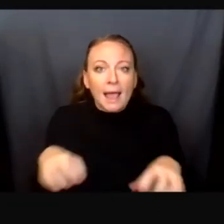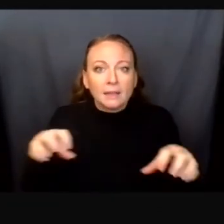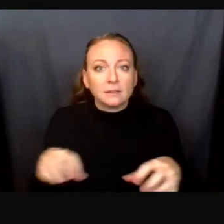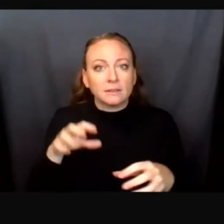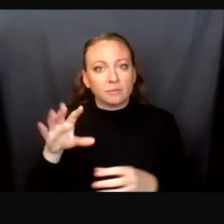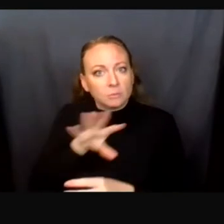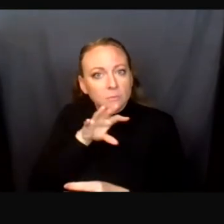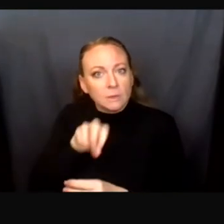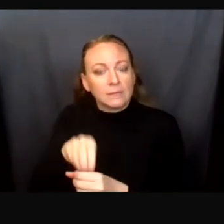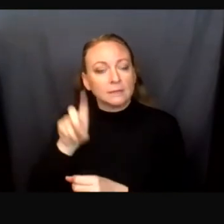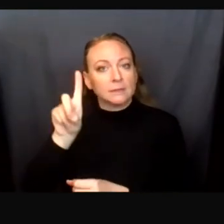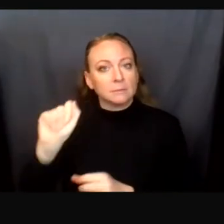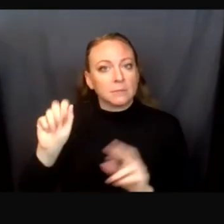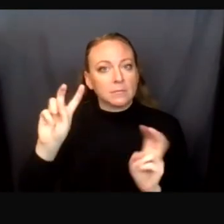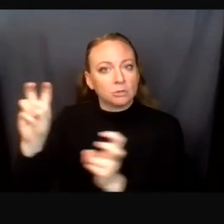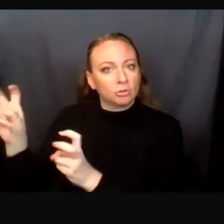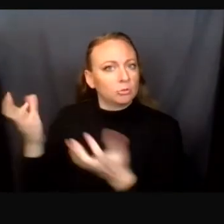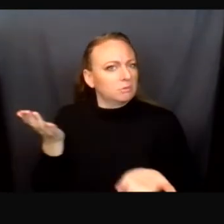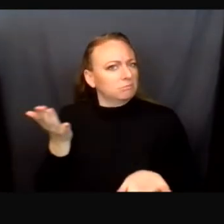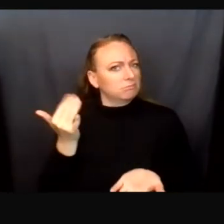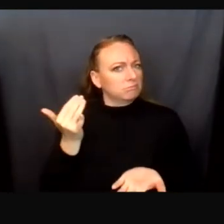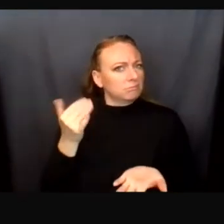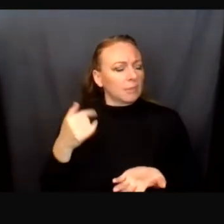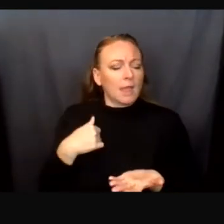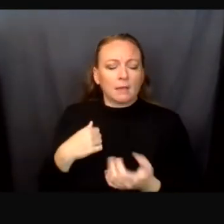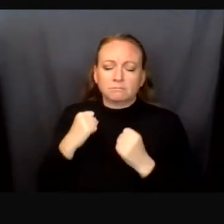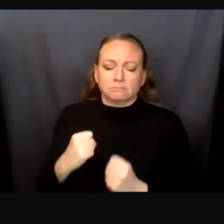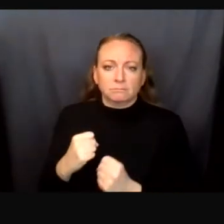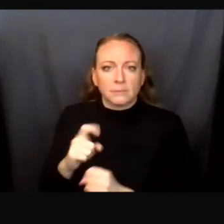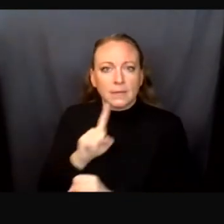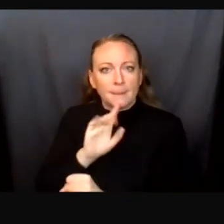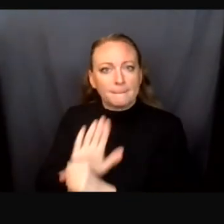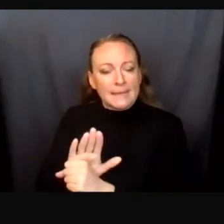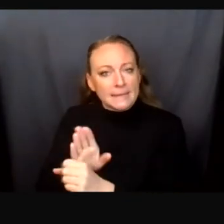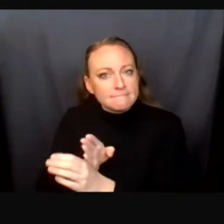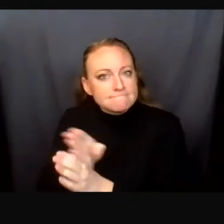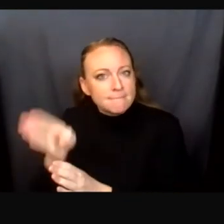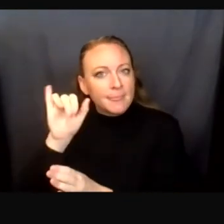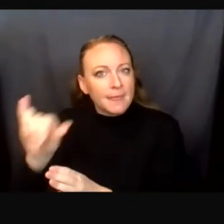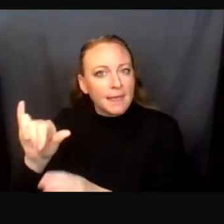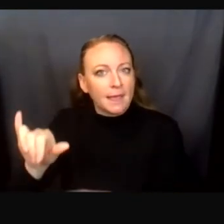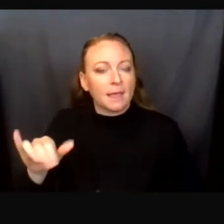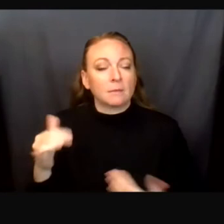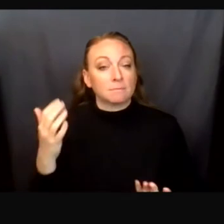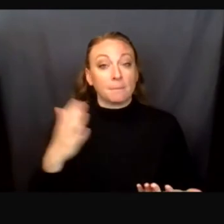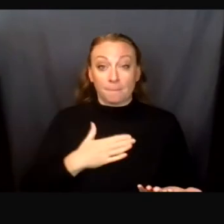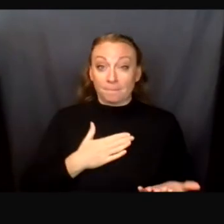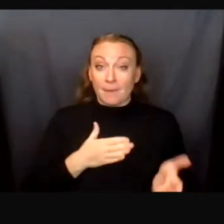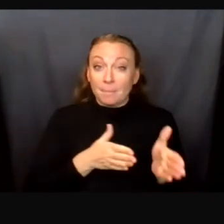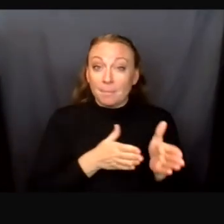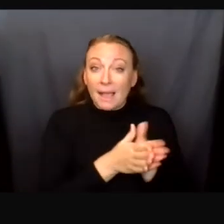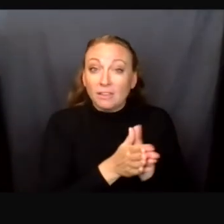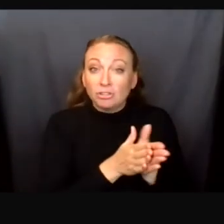Why I am so committed. And as William said, my passion for disability